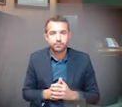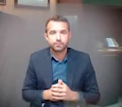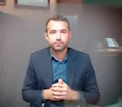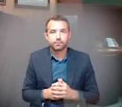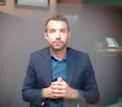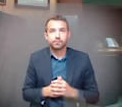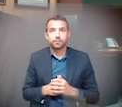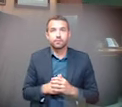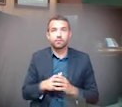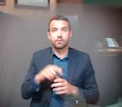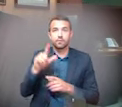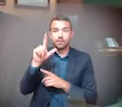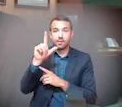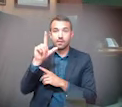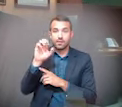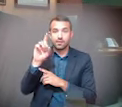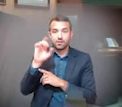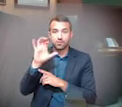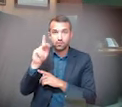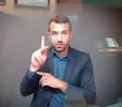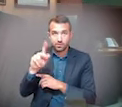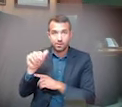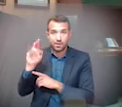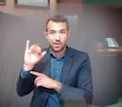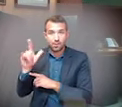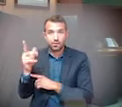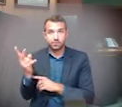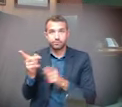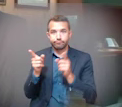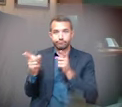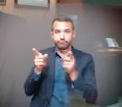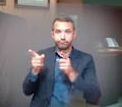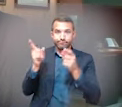both Anil and LeDerick have spoken about during the course of our conversation.